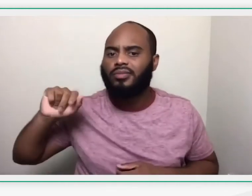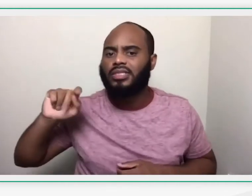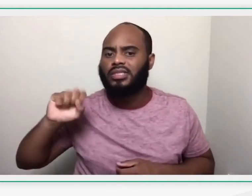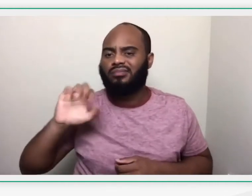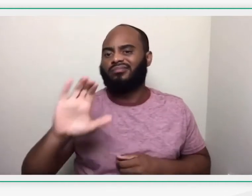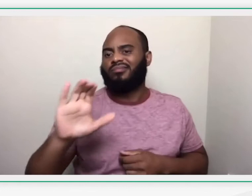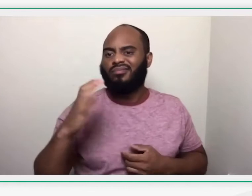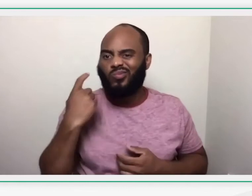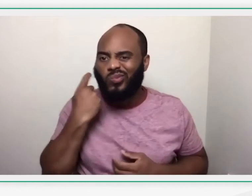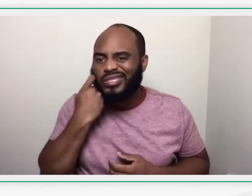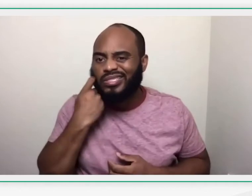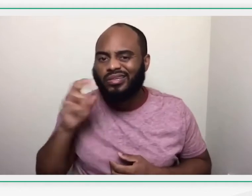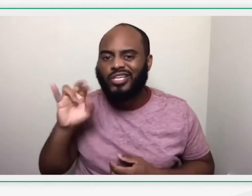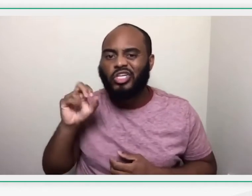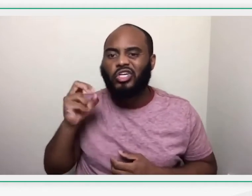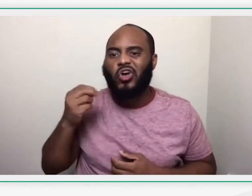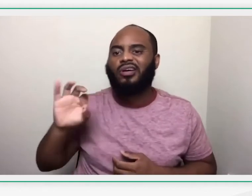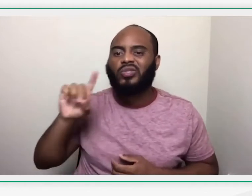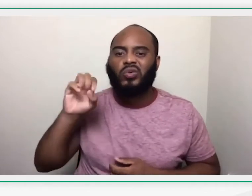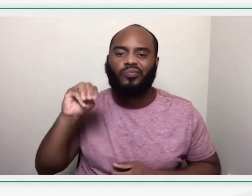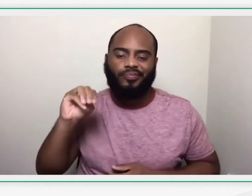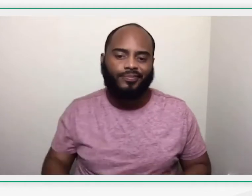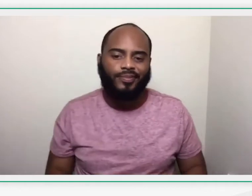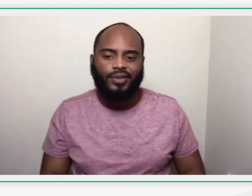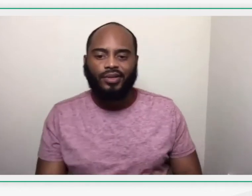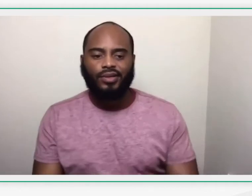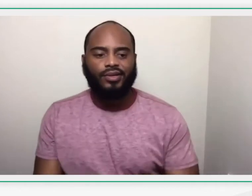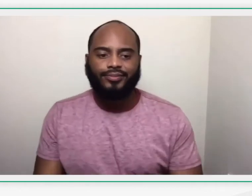Also, please make sure you're using the most recently updated version of Zoom.